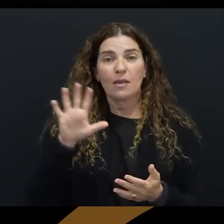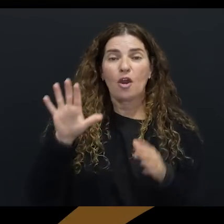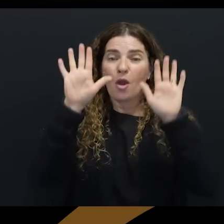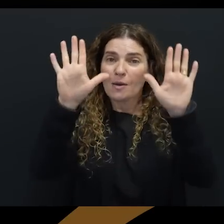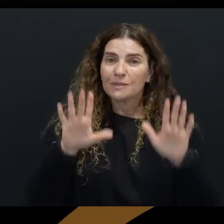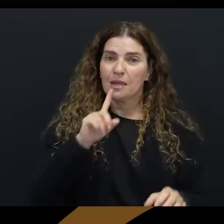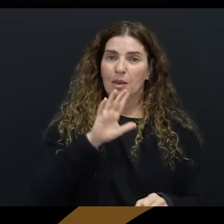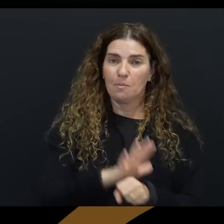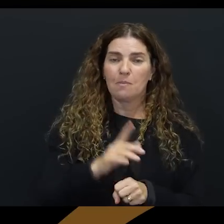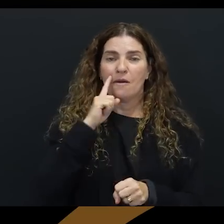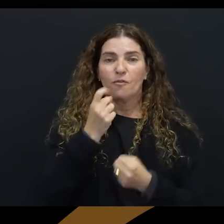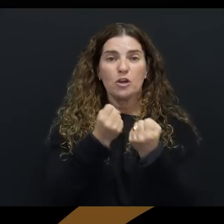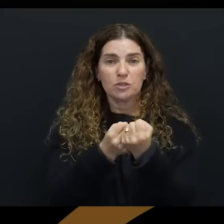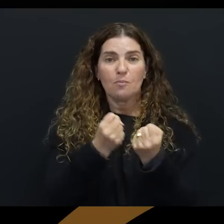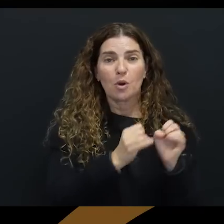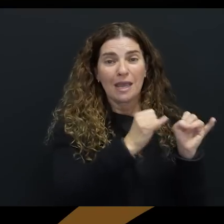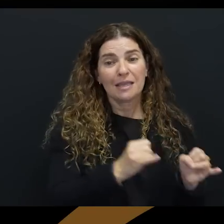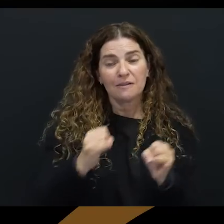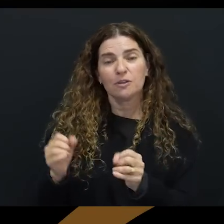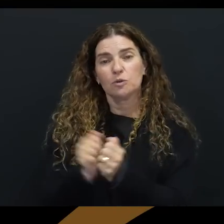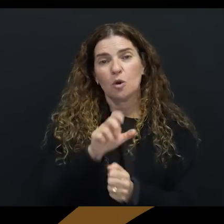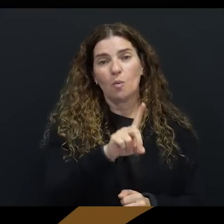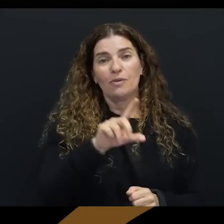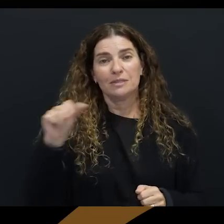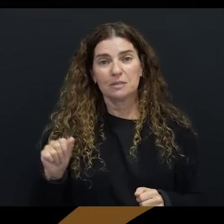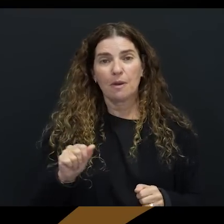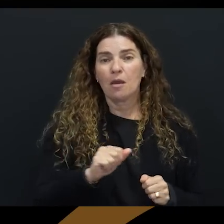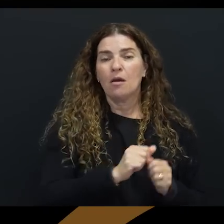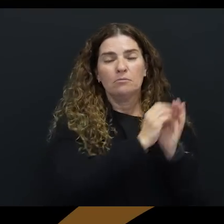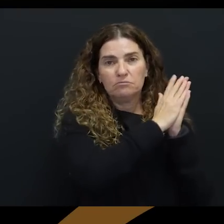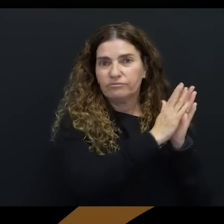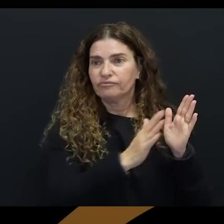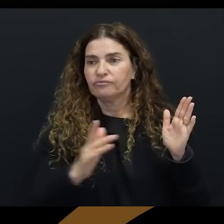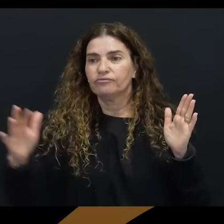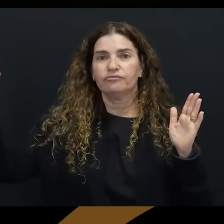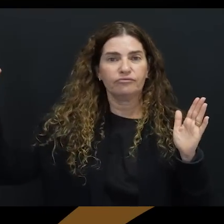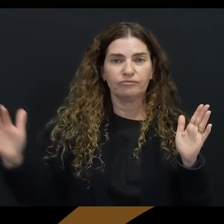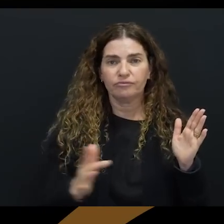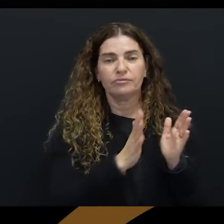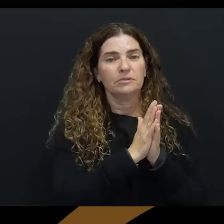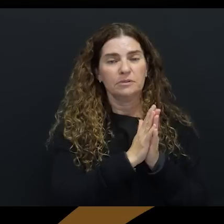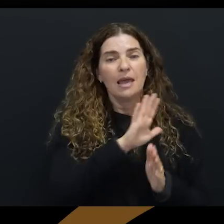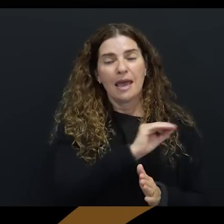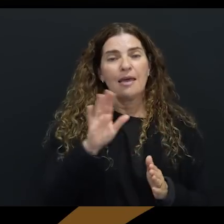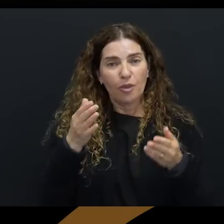recognizing their outstanding commitment to supporting individuals with disabilities across all aspects of life